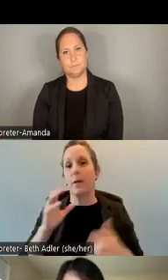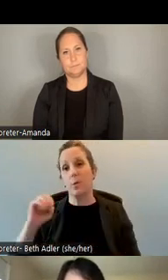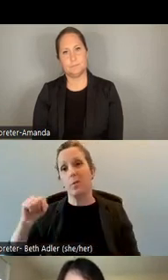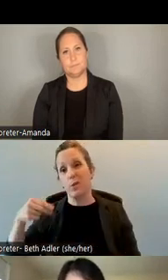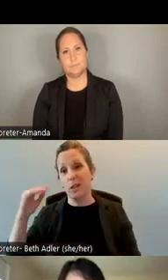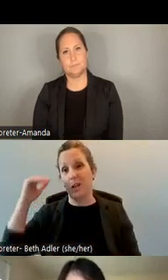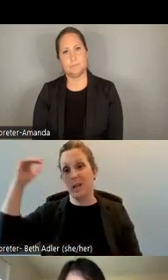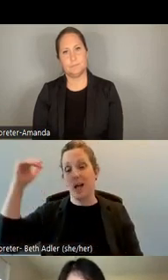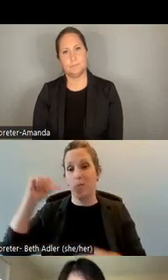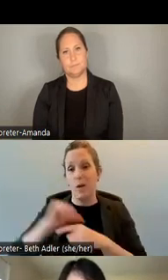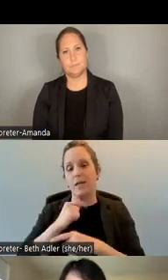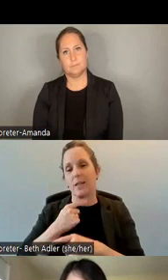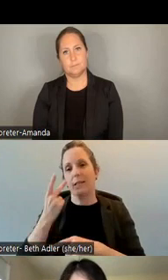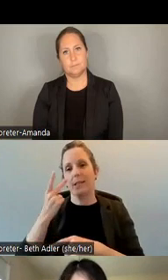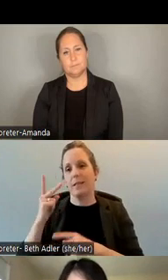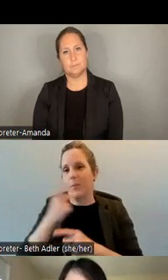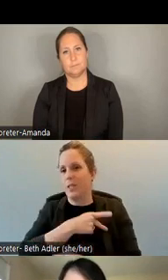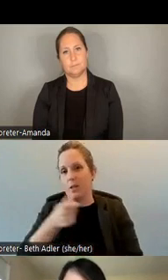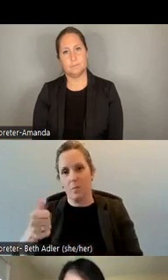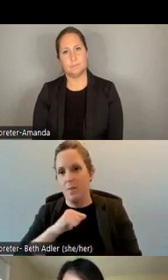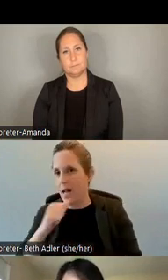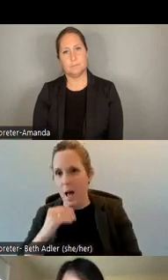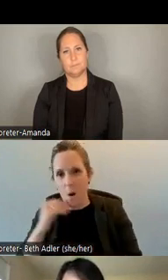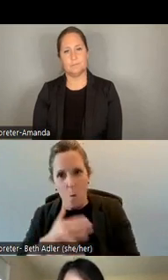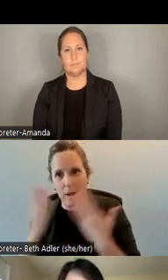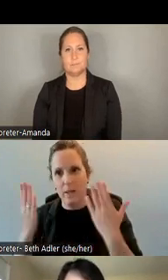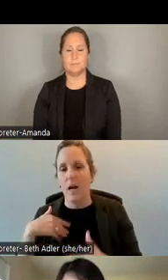see largely non-homeless patients sometimes I can put in a social work consultant despite people's